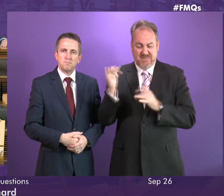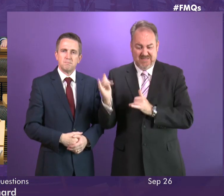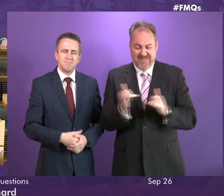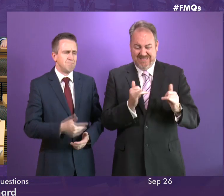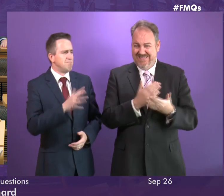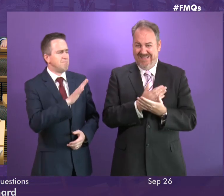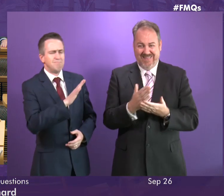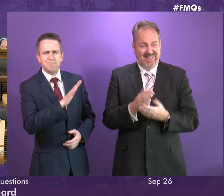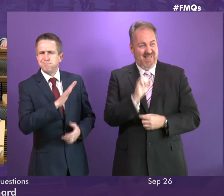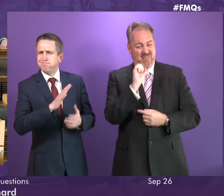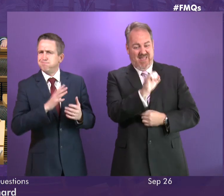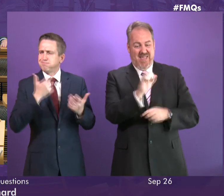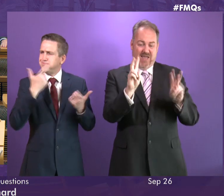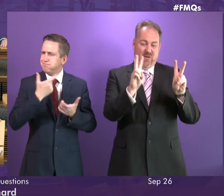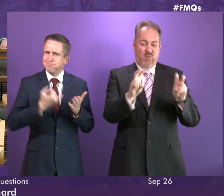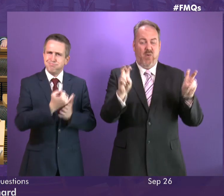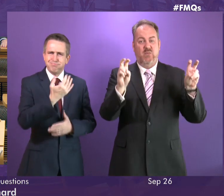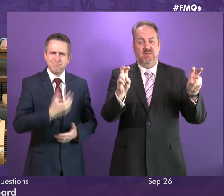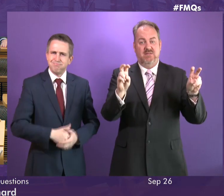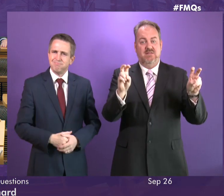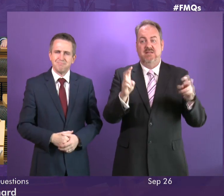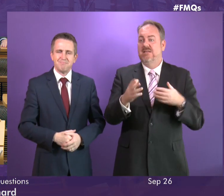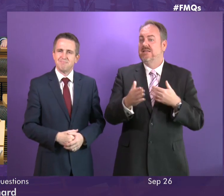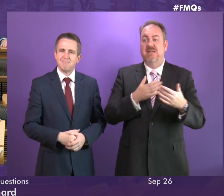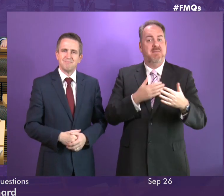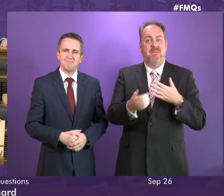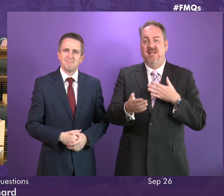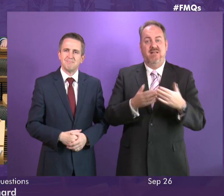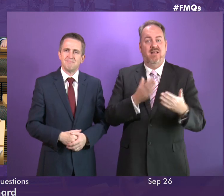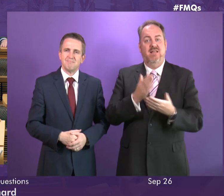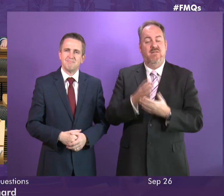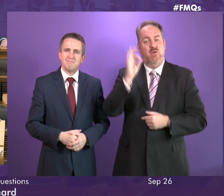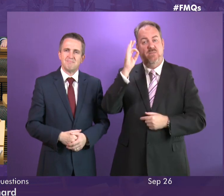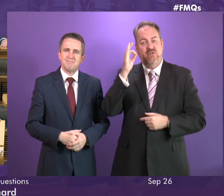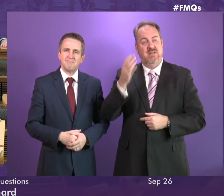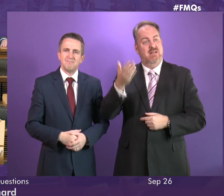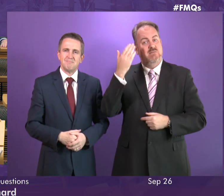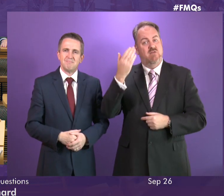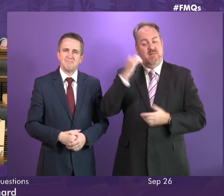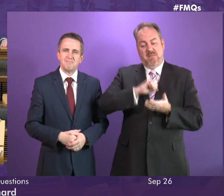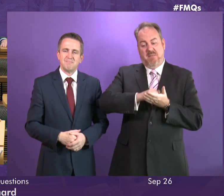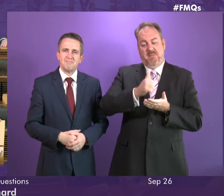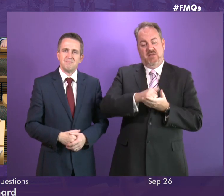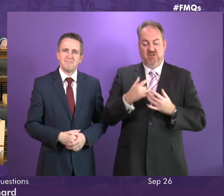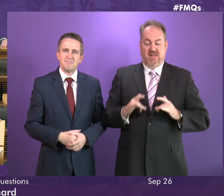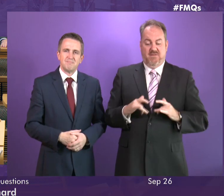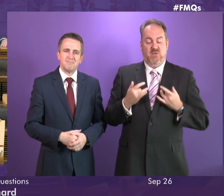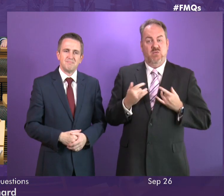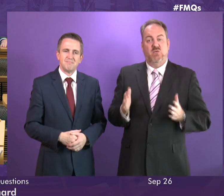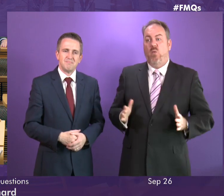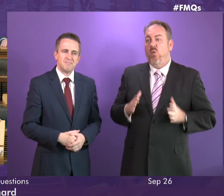“regardless of whether the Commission has previously published views on the question